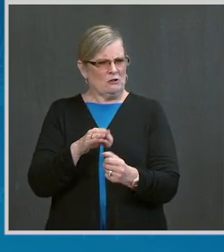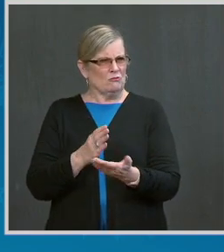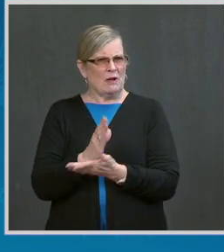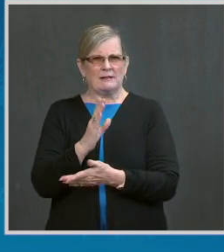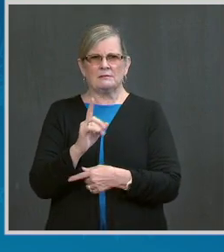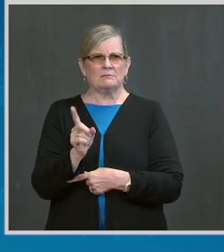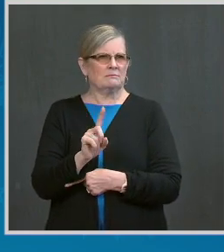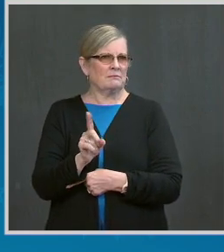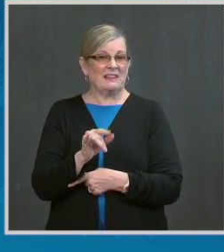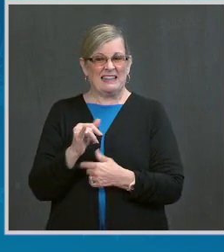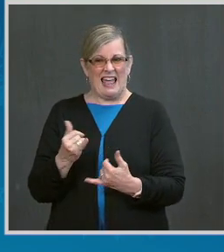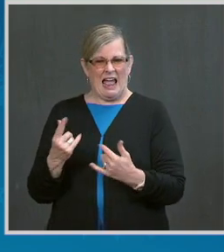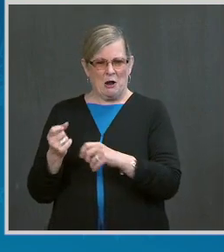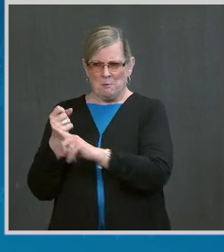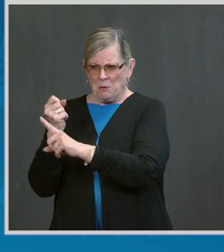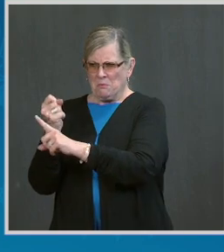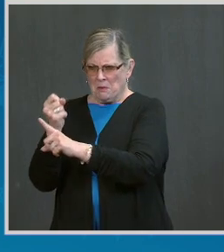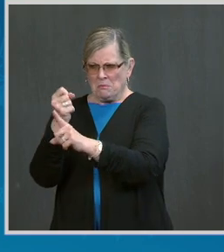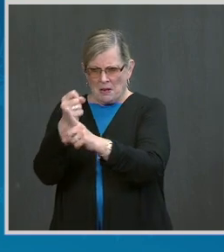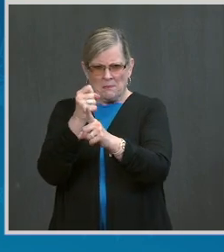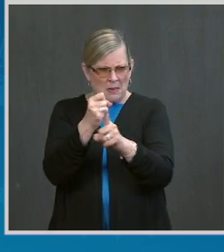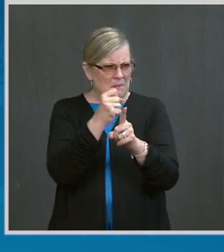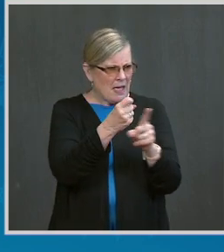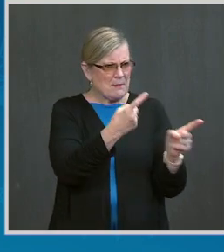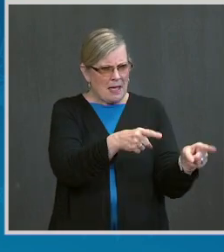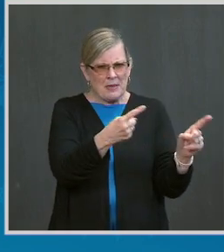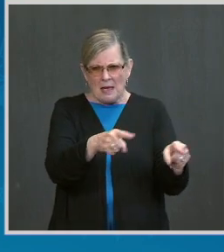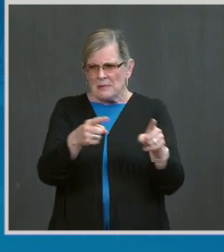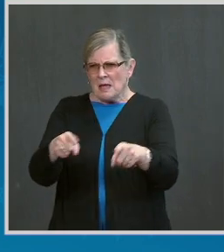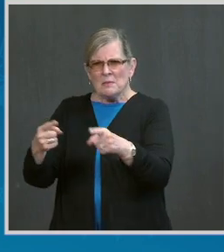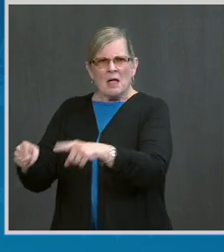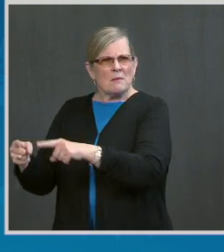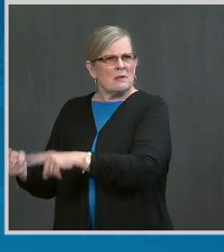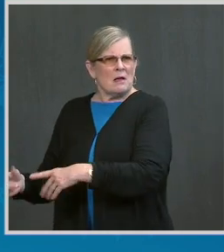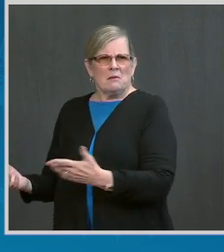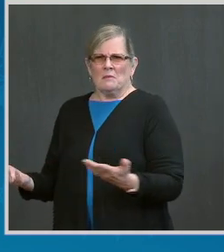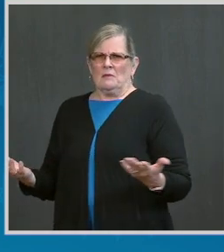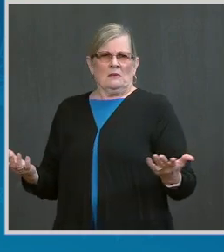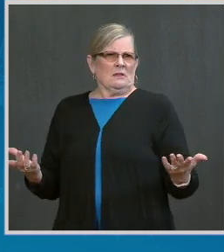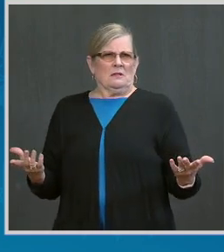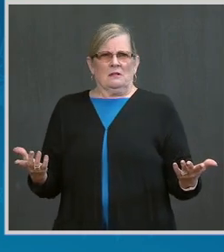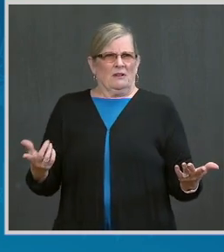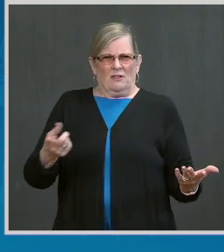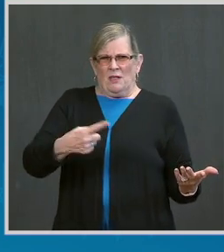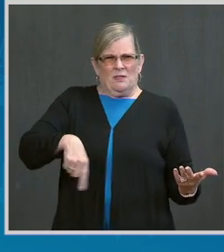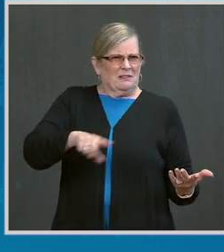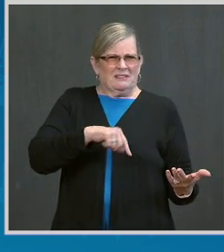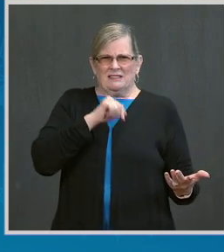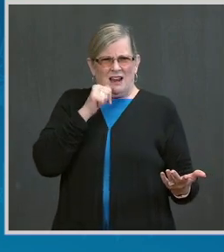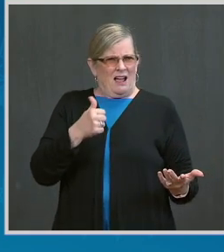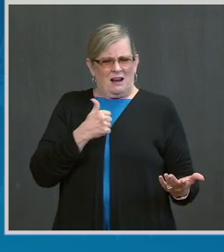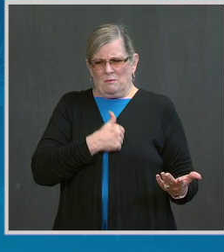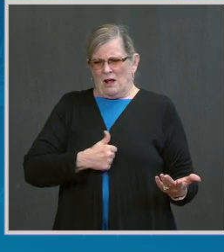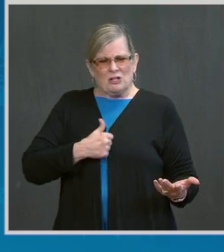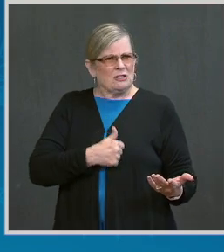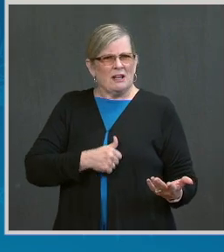in such a blatant way and in an unapologetic way. So, we must fight against those attacks.